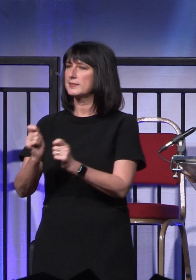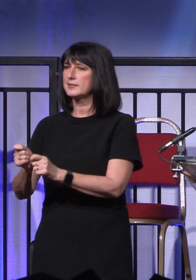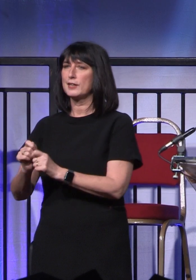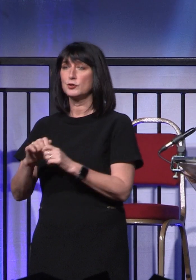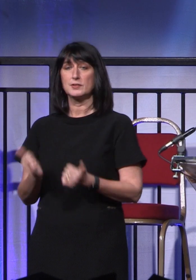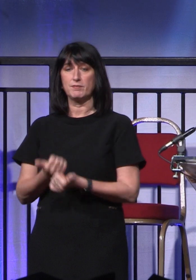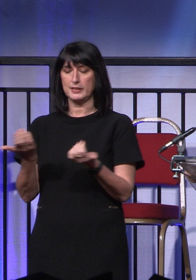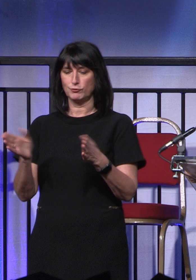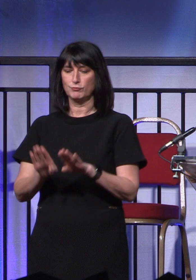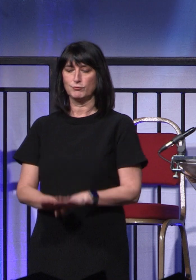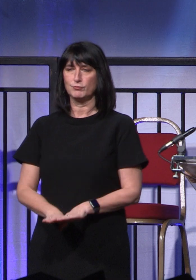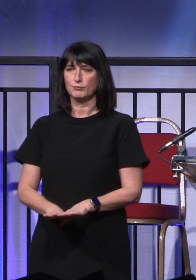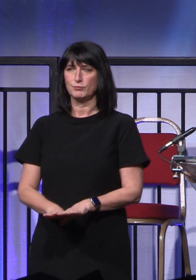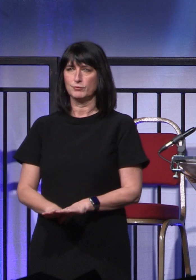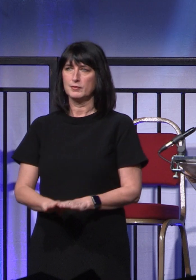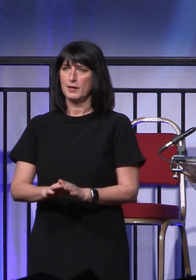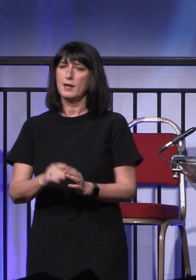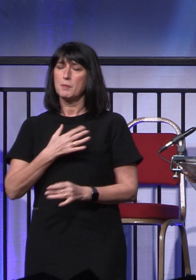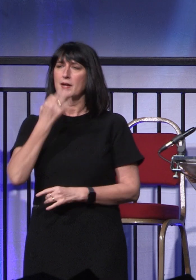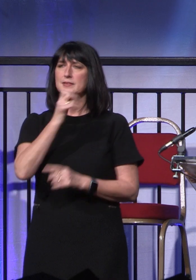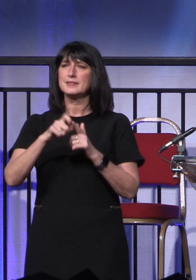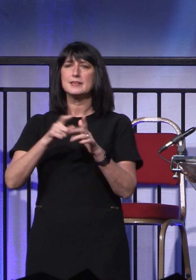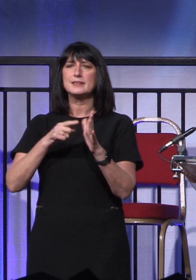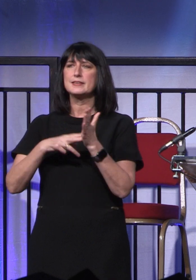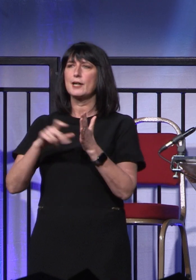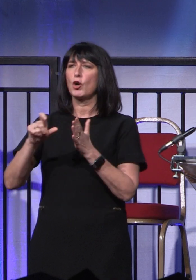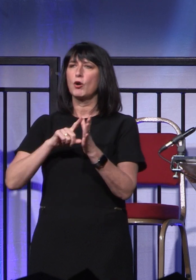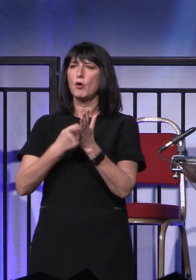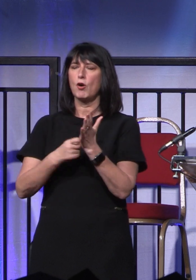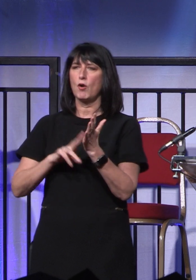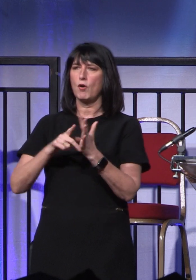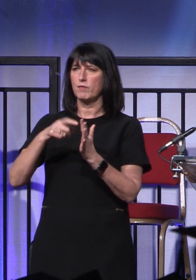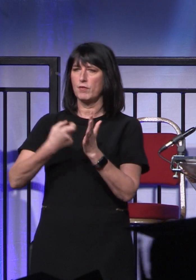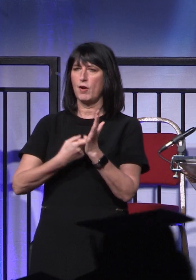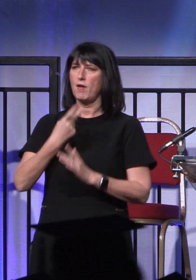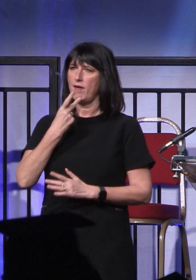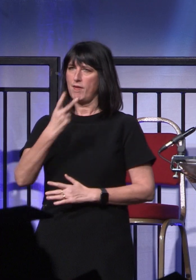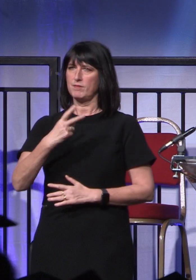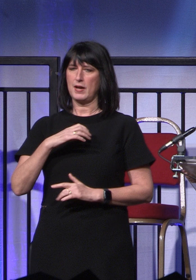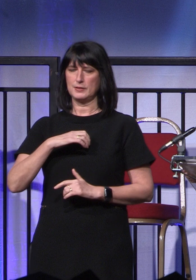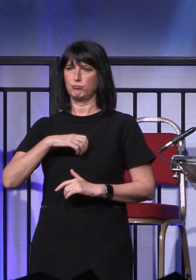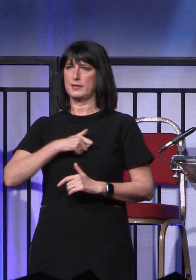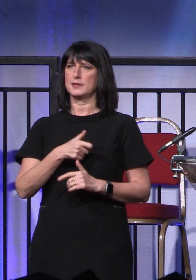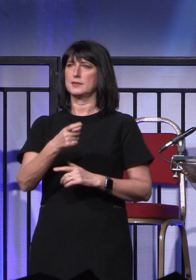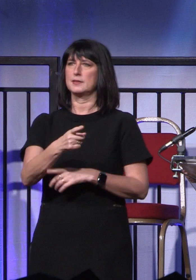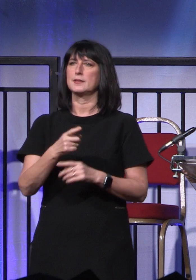I call on Daniel Carver vice president media from the Students Union of the